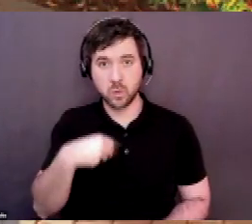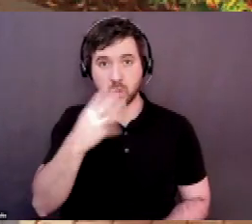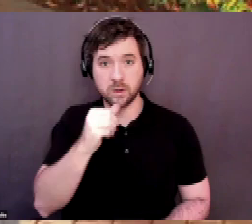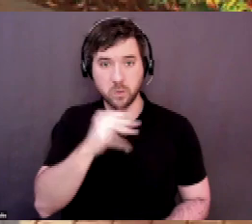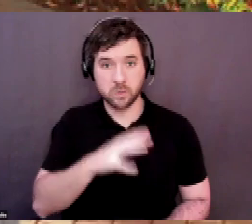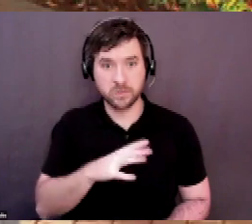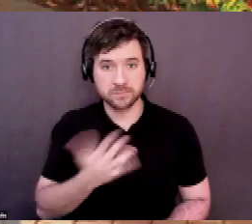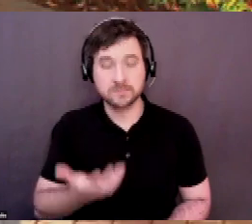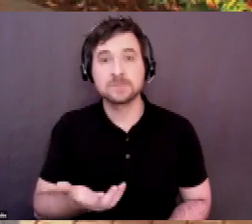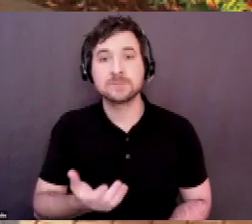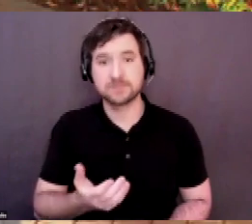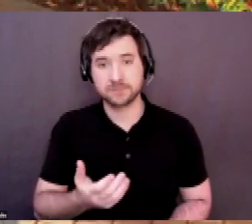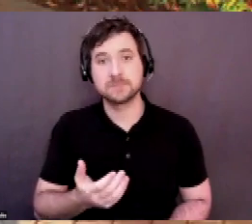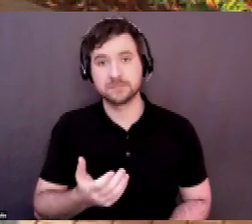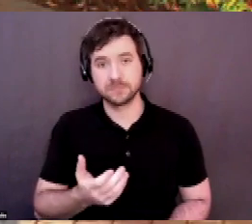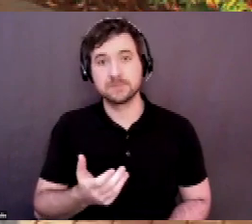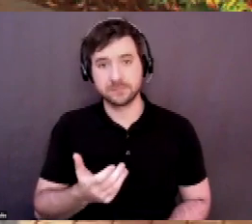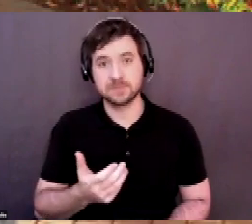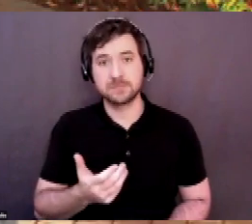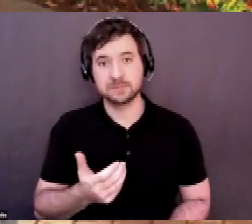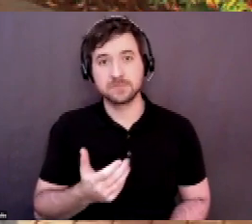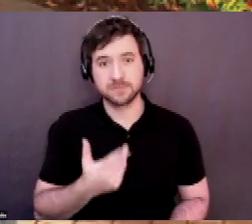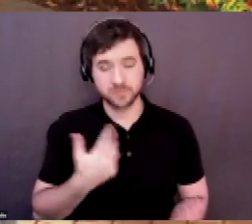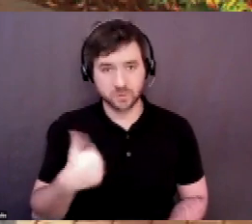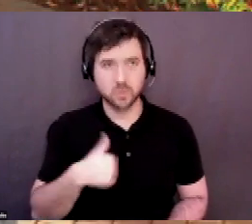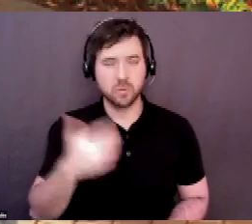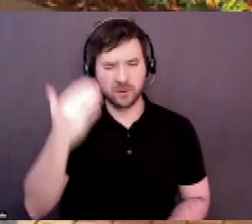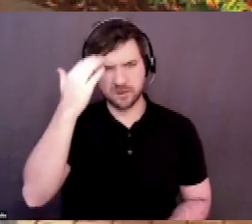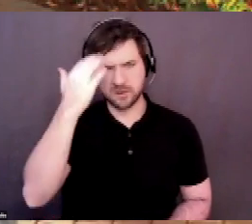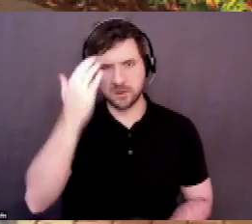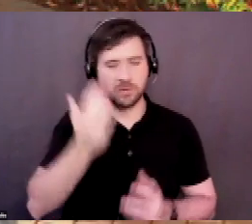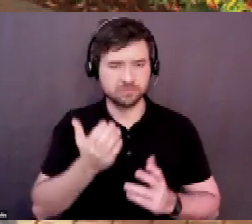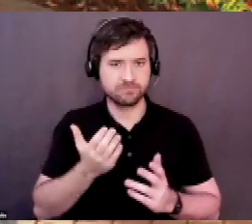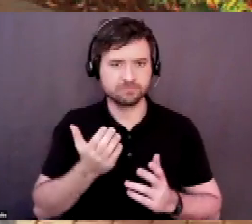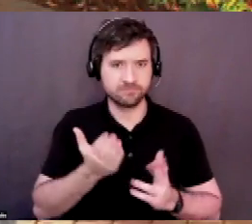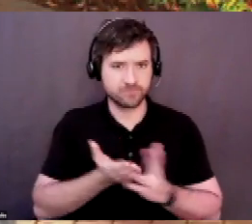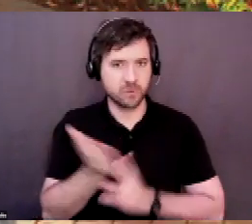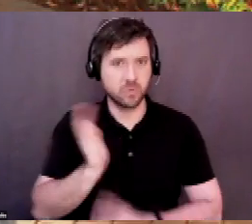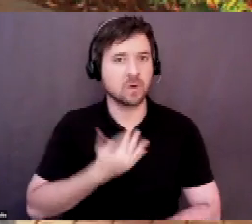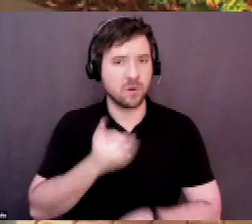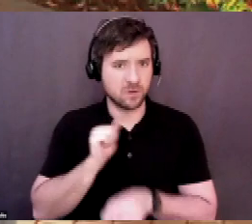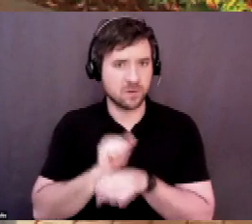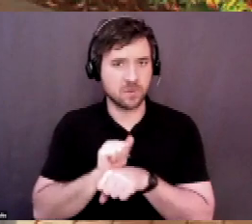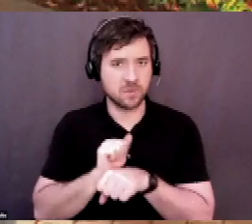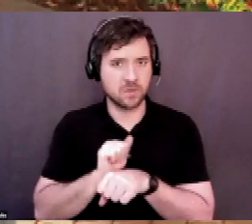We know through our work at the National Center for